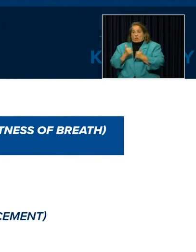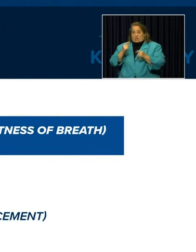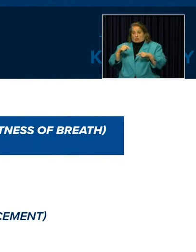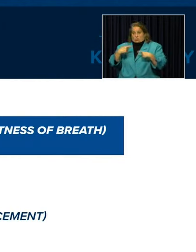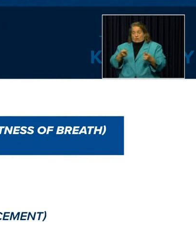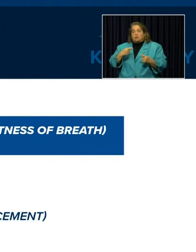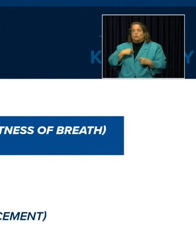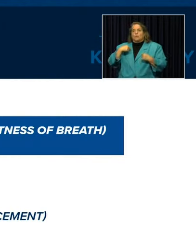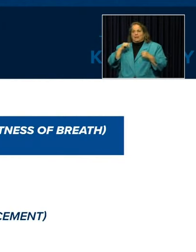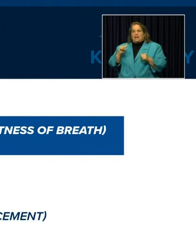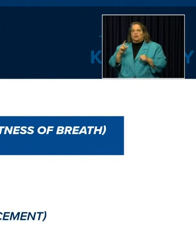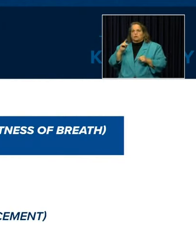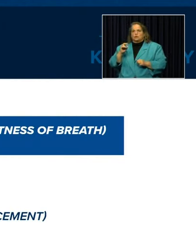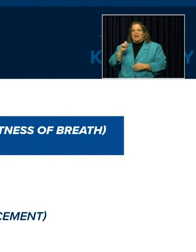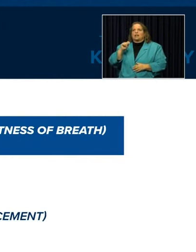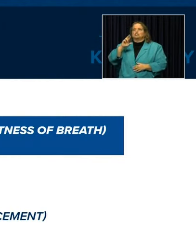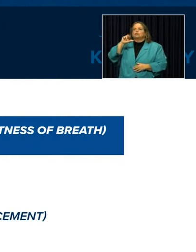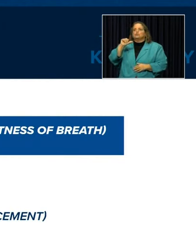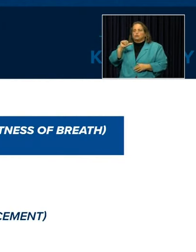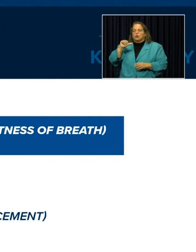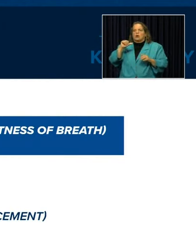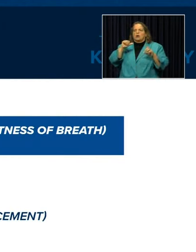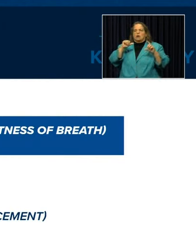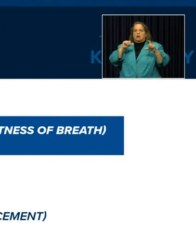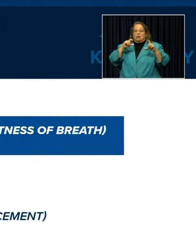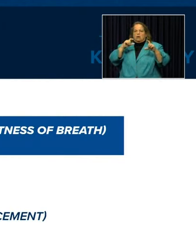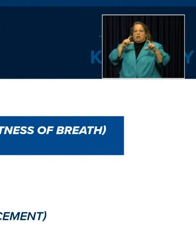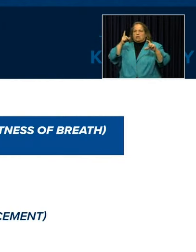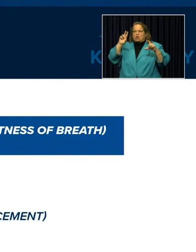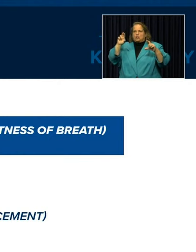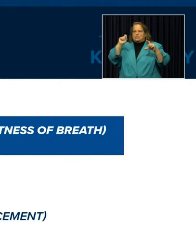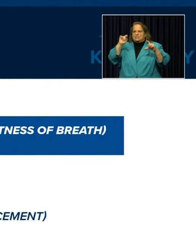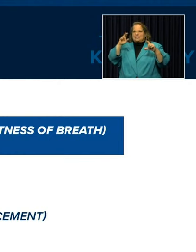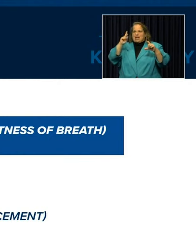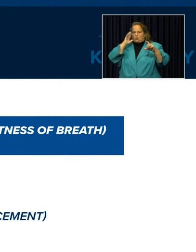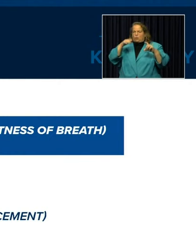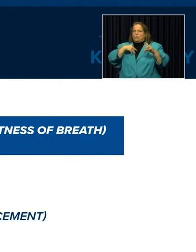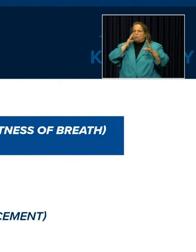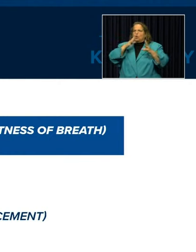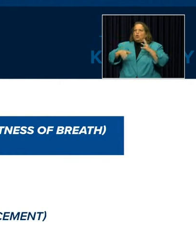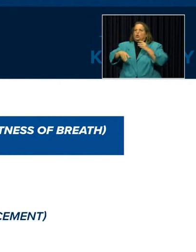MAKE SURE THAT WE ARE BUILDING OR TEST CAPACITY BUT ALSO HELPING THOSE OUT THERE THAT